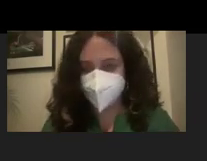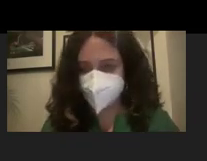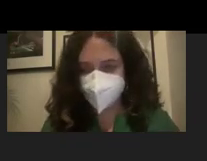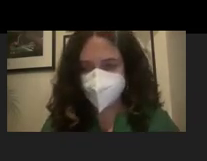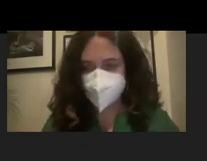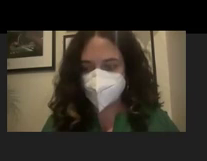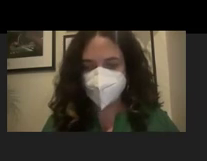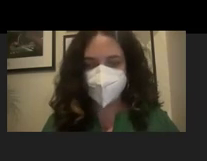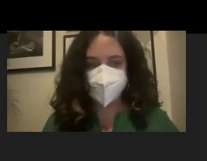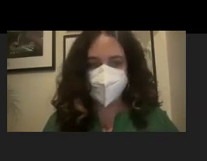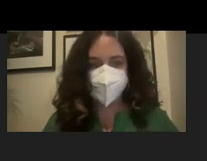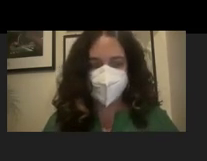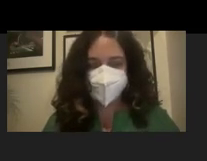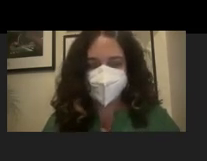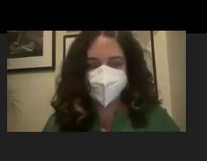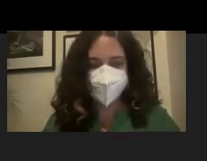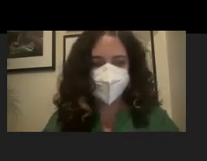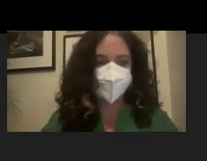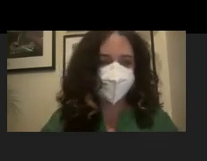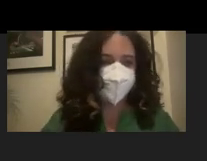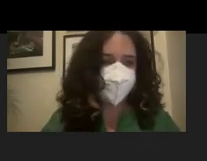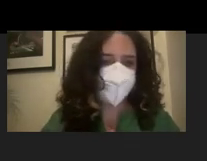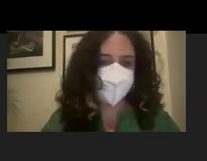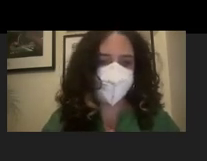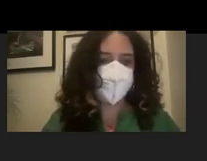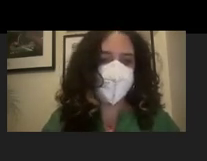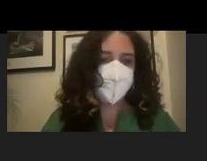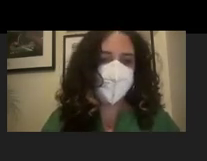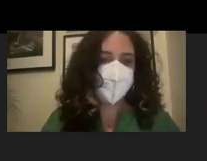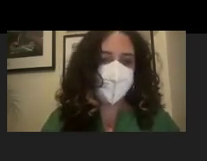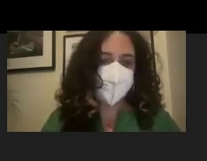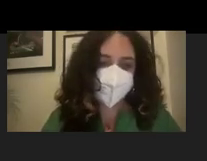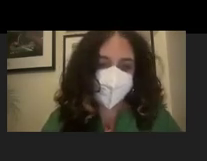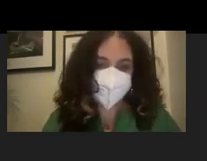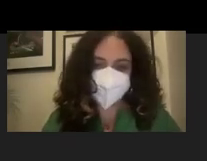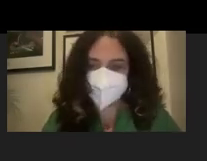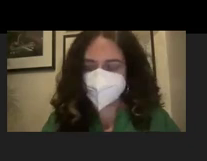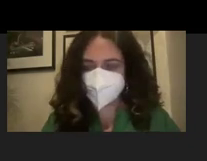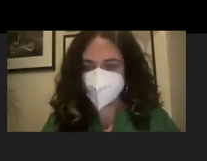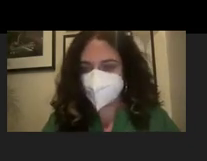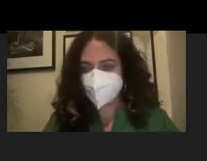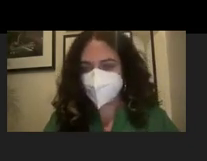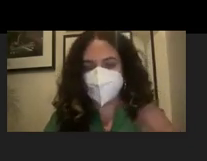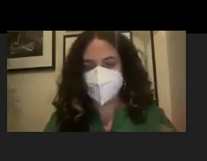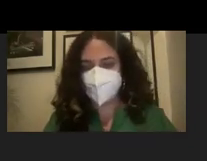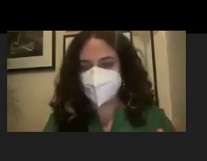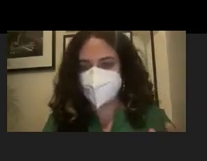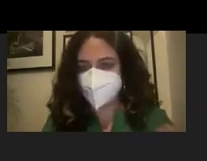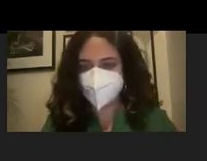of that Society in the first place um a couple of other things that we hear in the context of